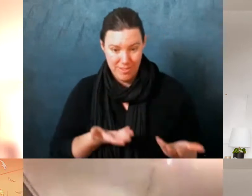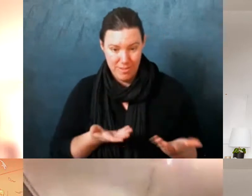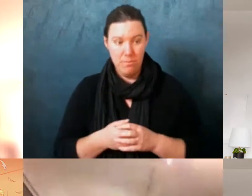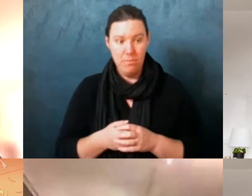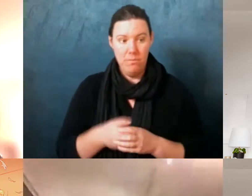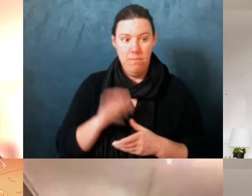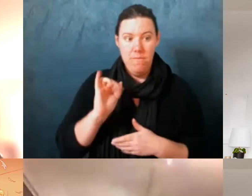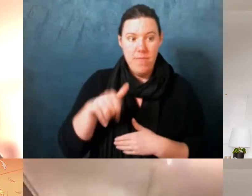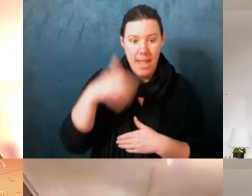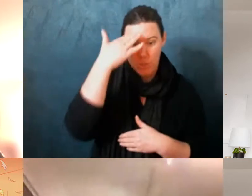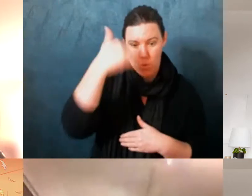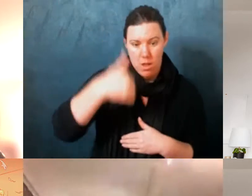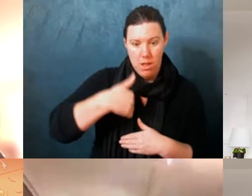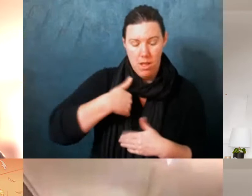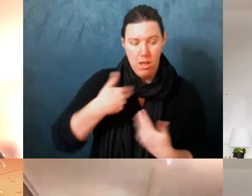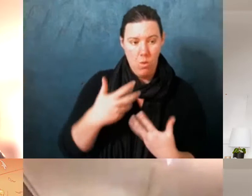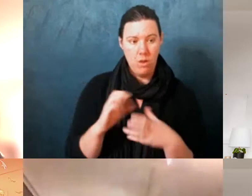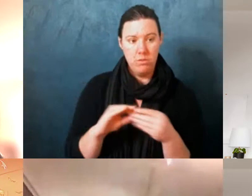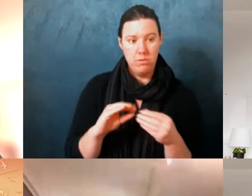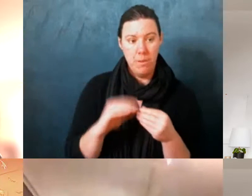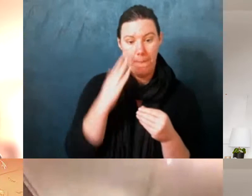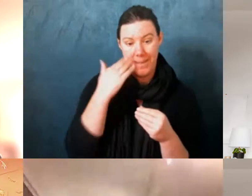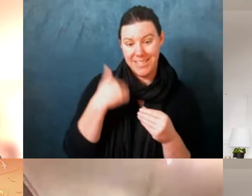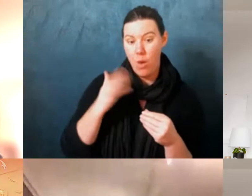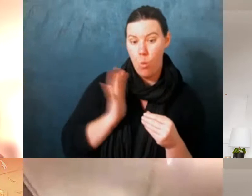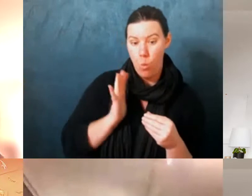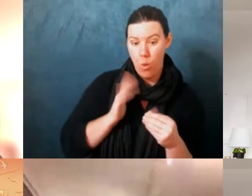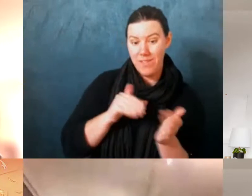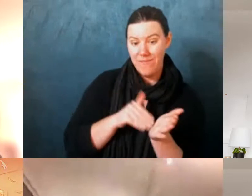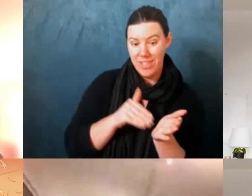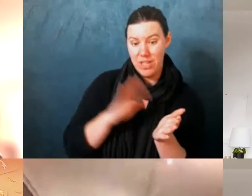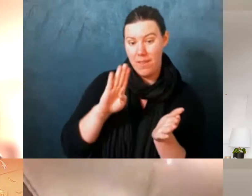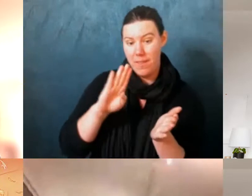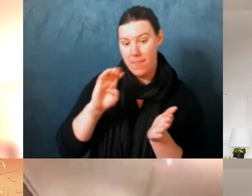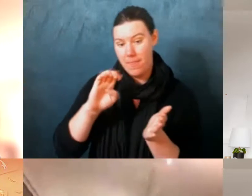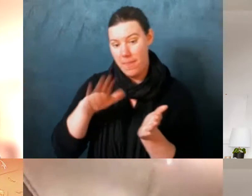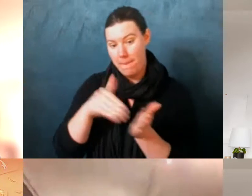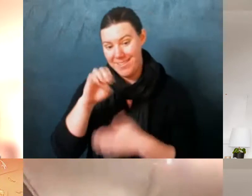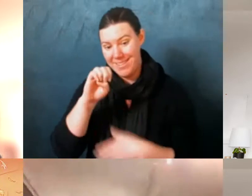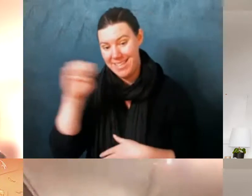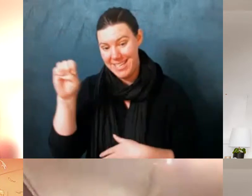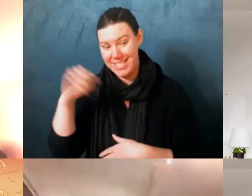because I was physician in Middle East. So when I came here and I saw the suicidal thought